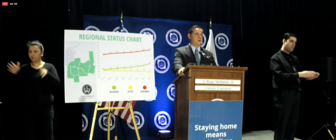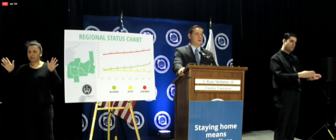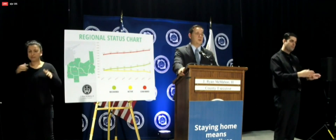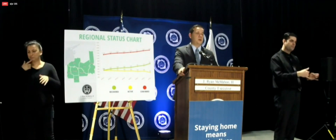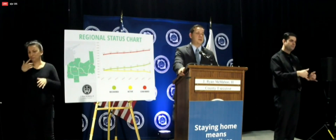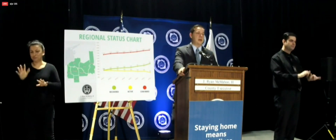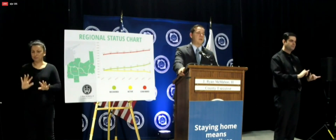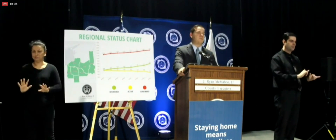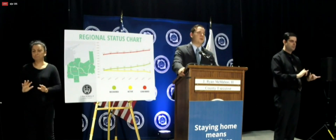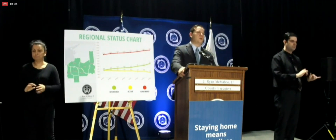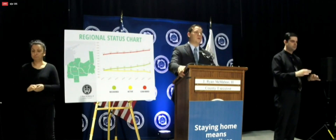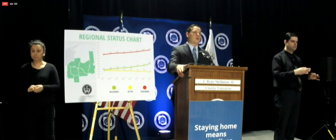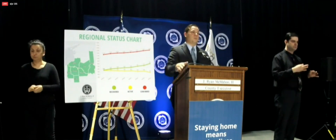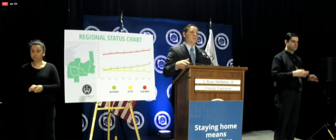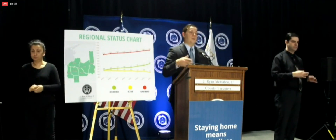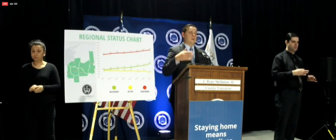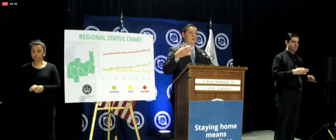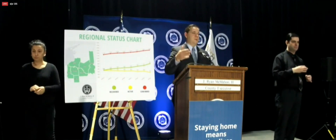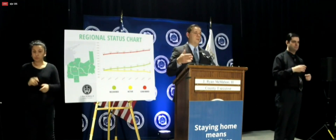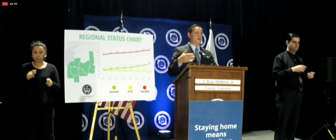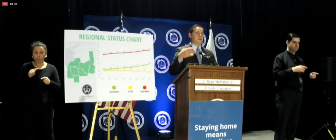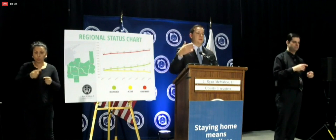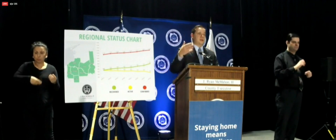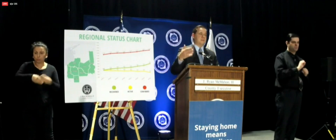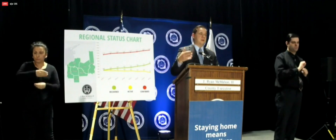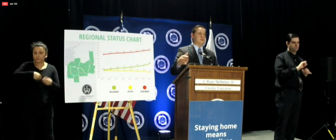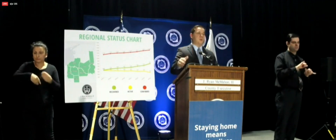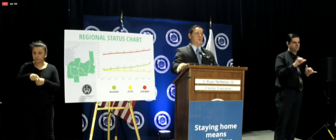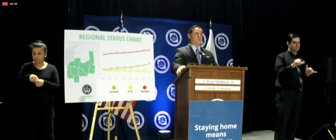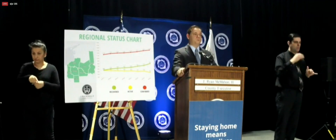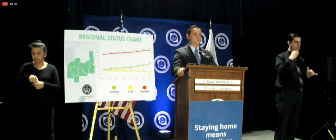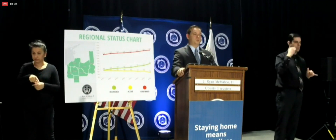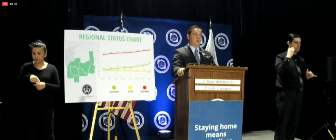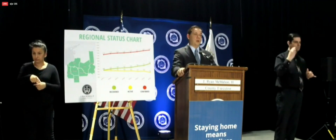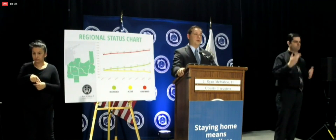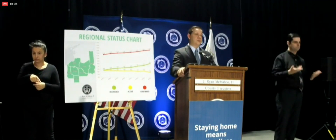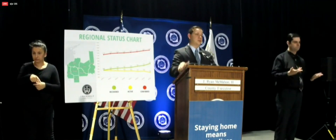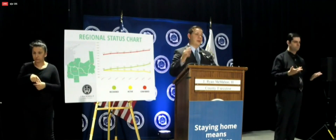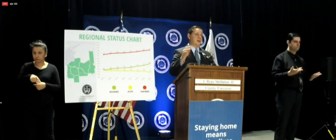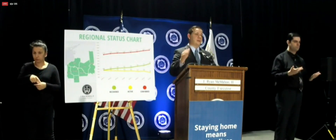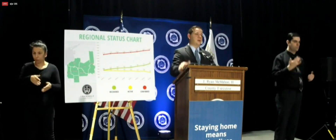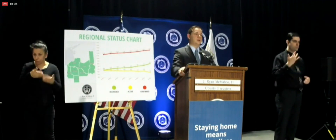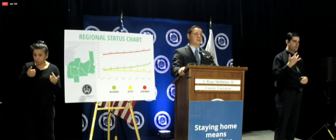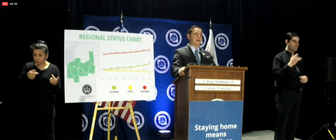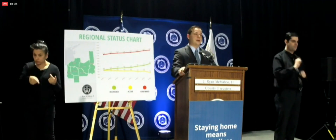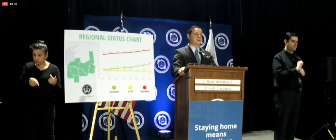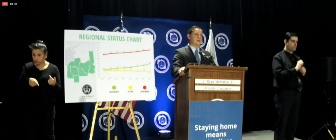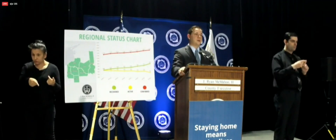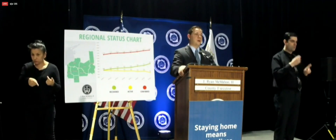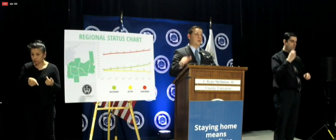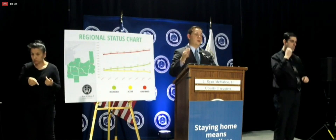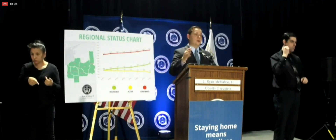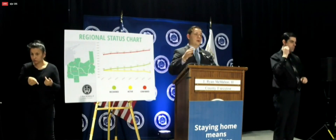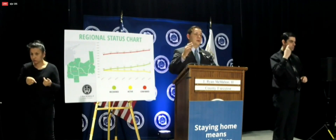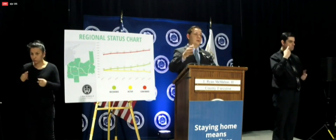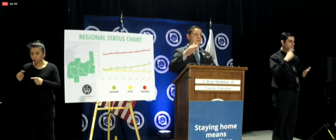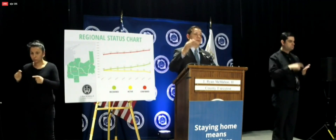OPENED UP AT SOME POINT THAT ARE STILL GOING TO HAVE THE EMPLOYEES STAY HOME. BECAUSE, THAT MIGHT BE THE NEW NORM.